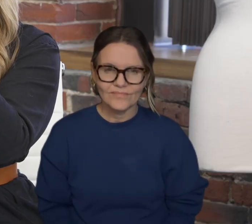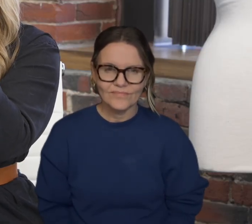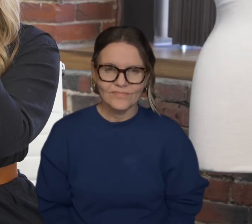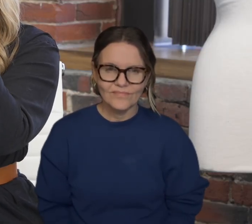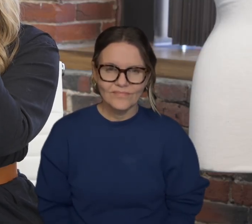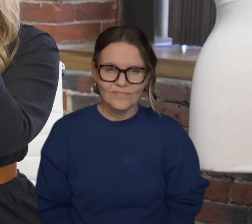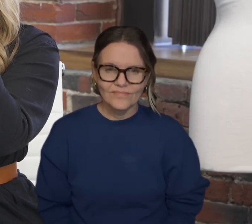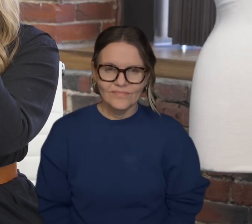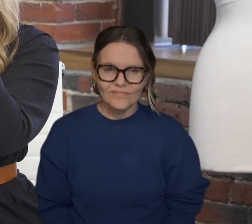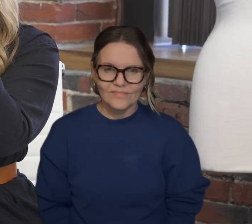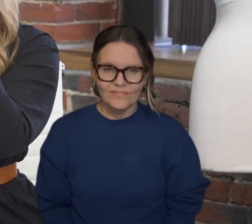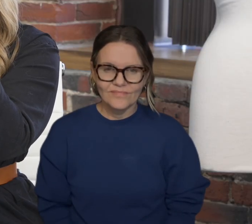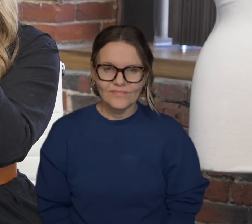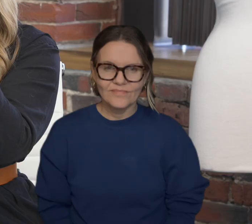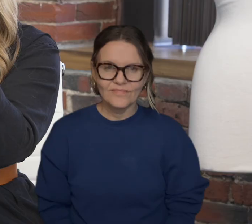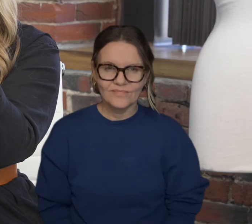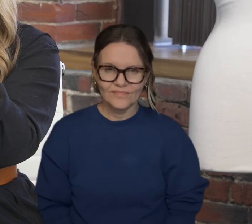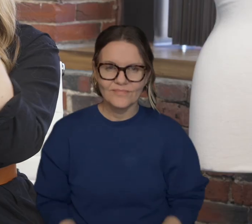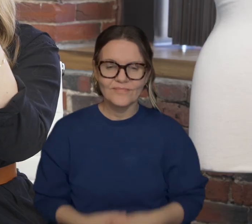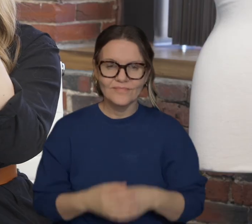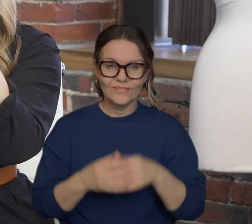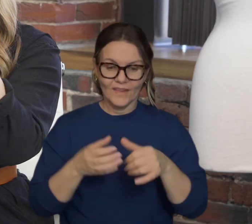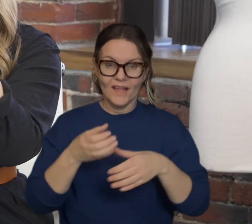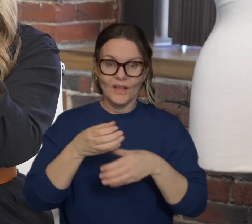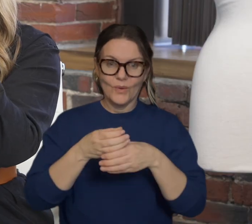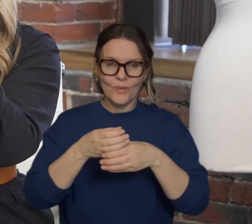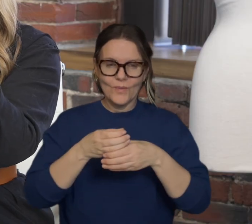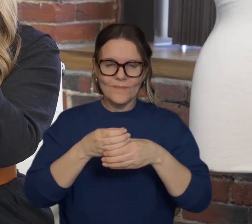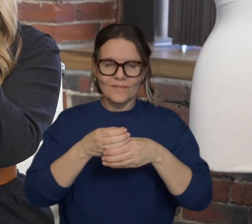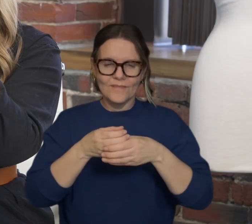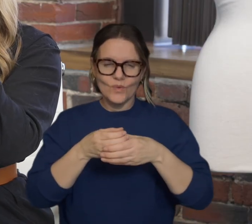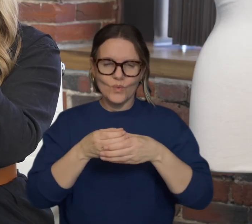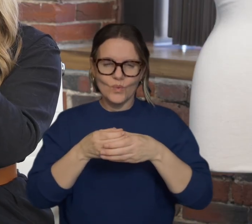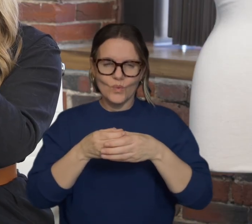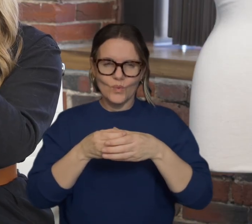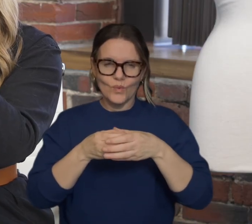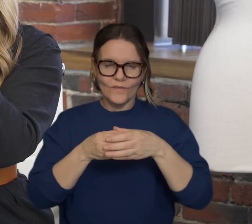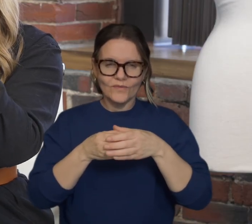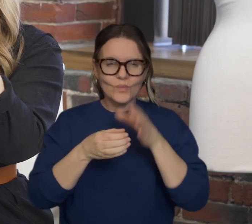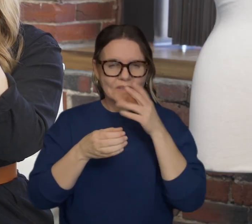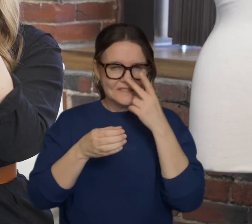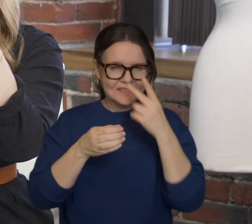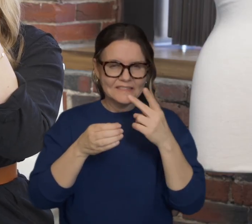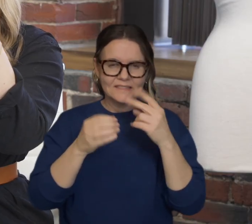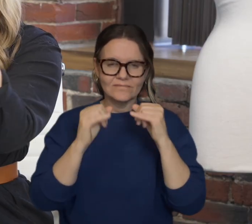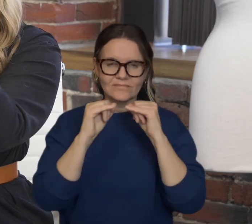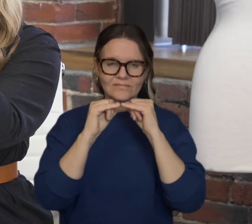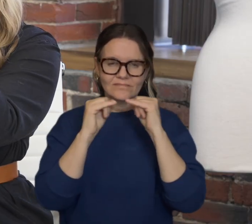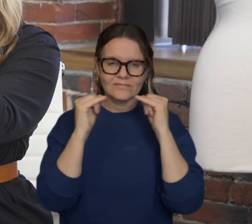down into the hole of your silicone cap and you want to slide up to there is a